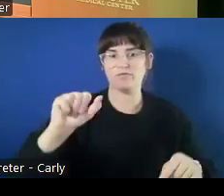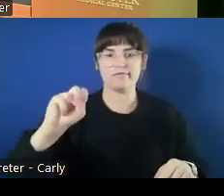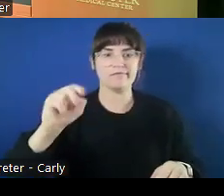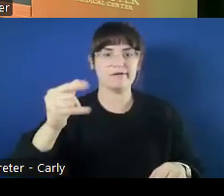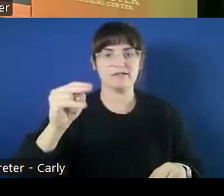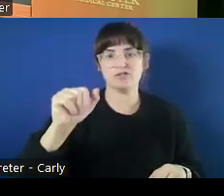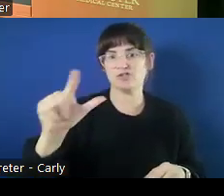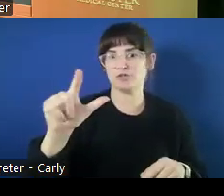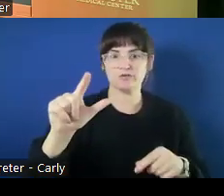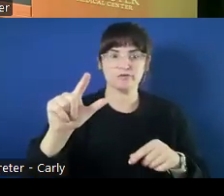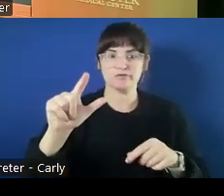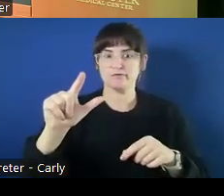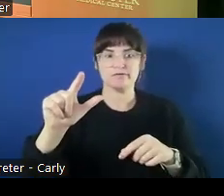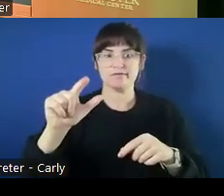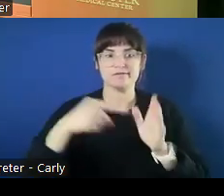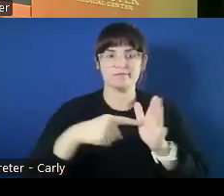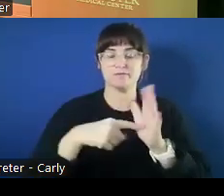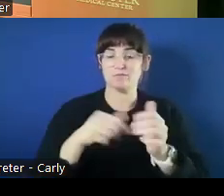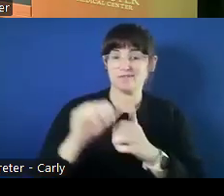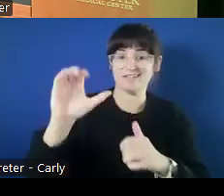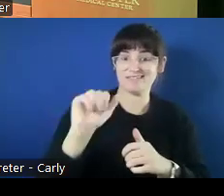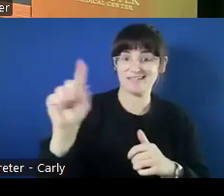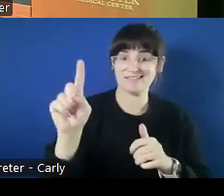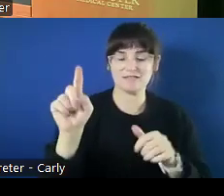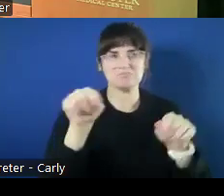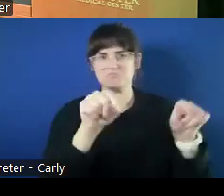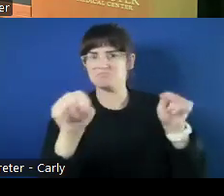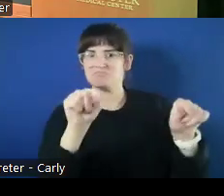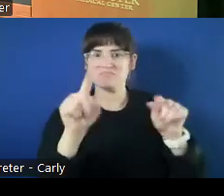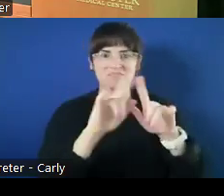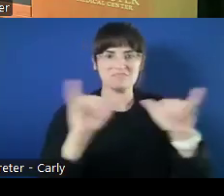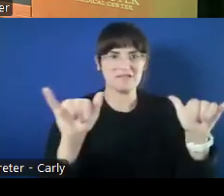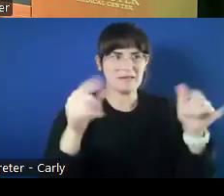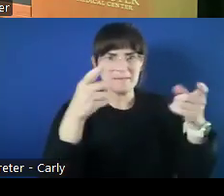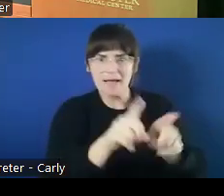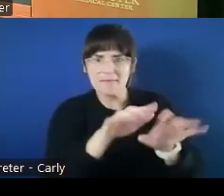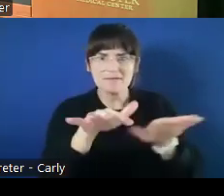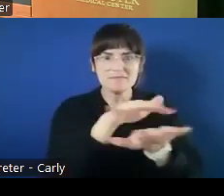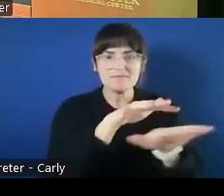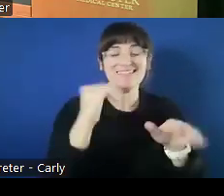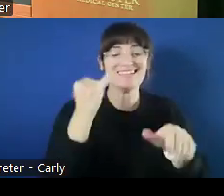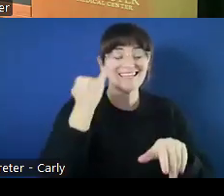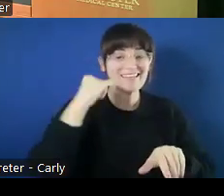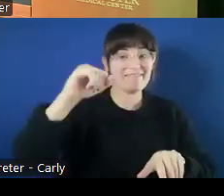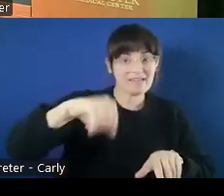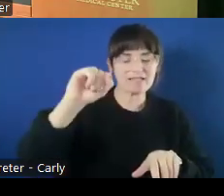CAD and if so I might actually defer treatment and try to re-evaluate the person once they're